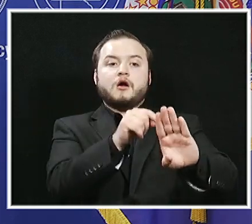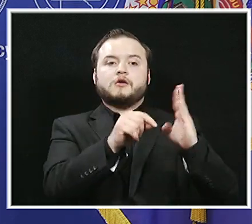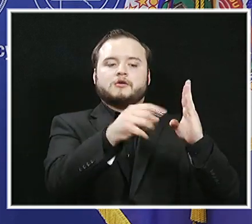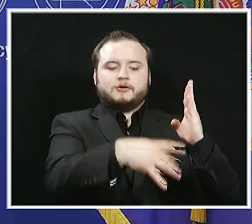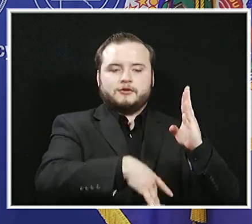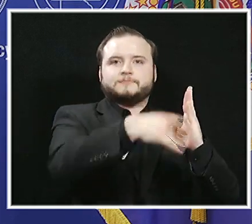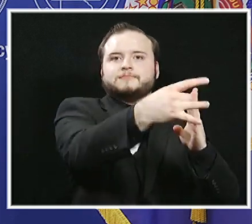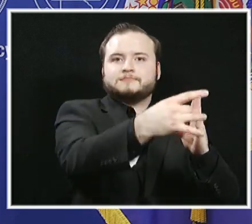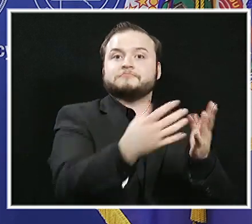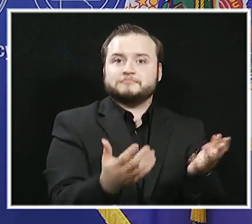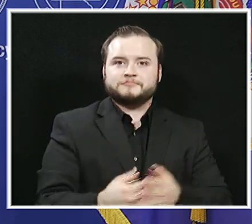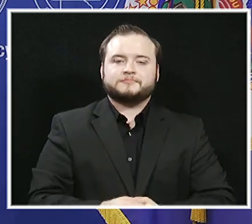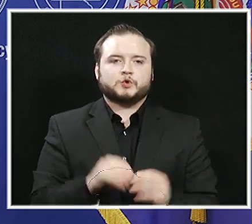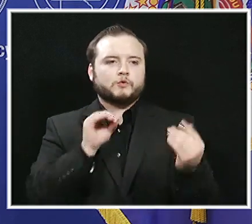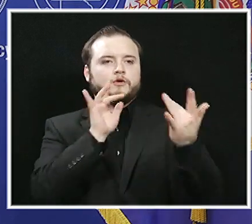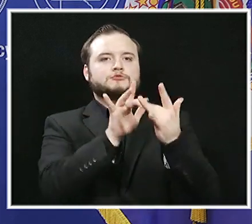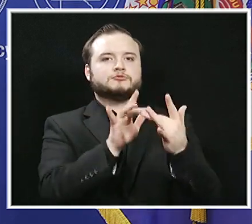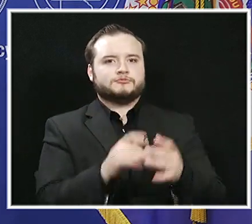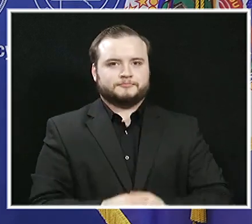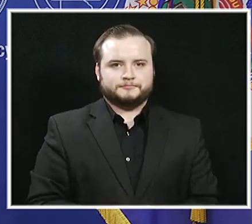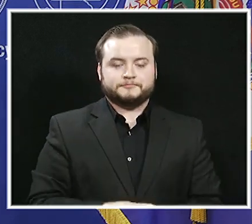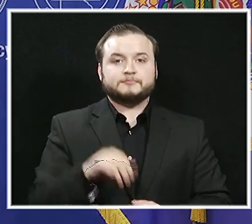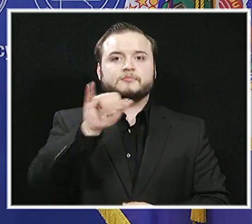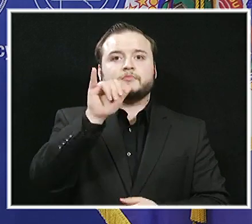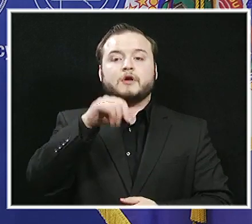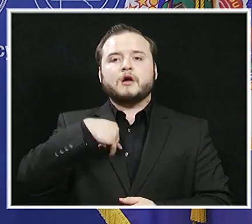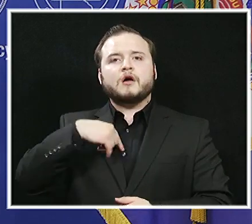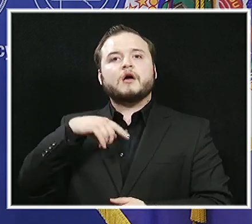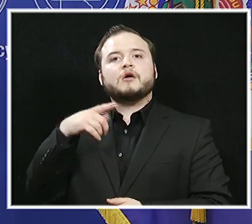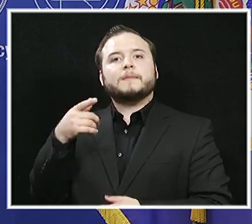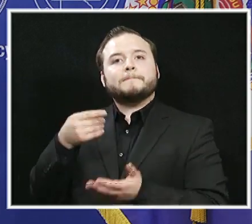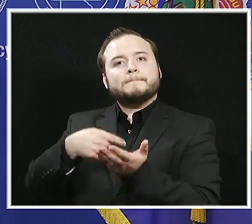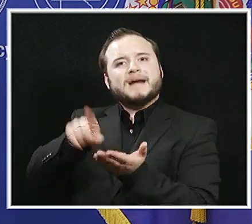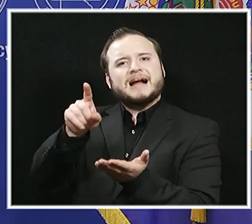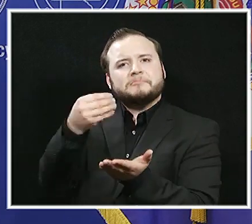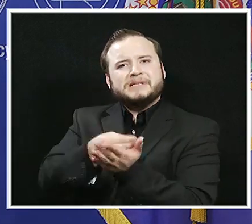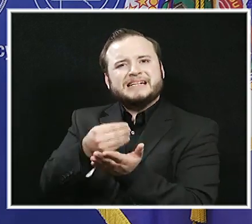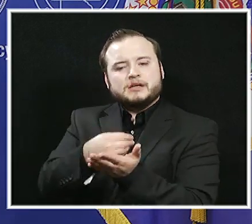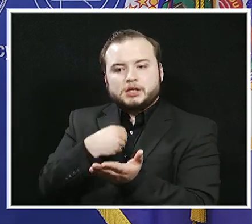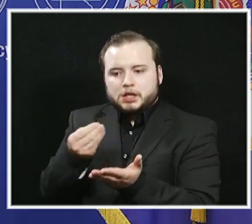whenever possible and drop the item outside the house. Contactless payment, which Bruce tells me nine out of